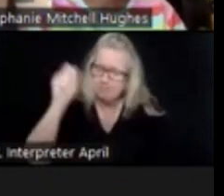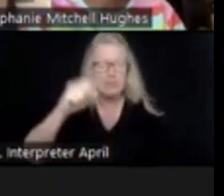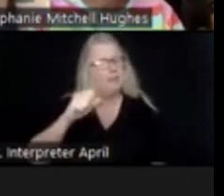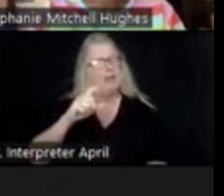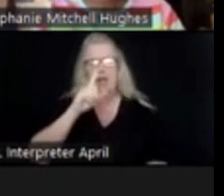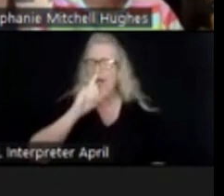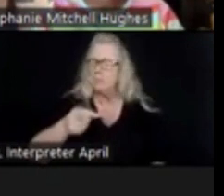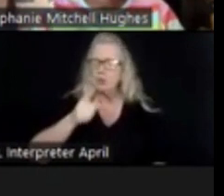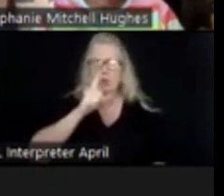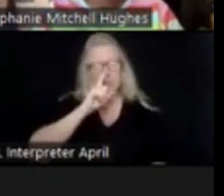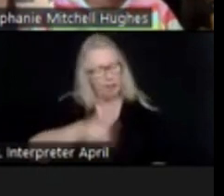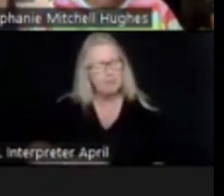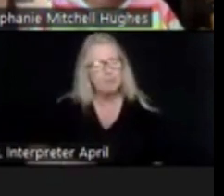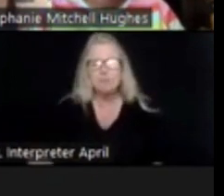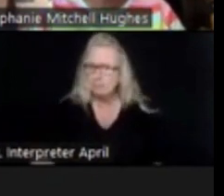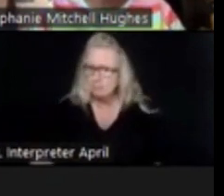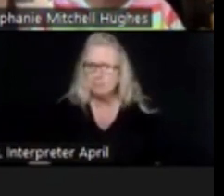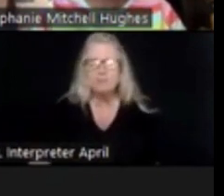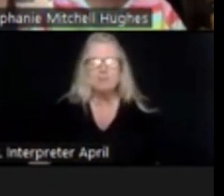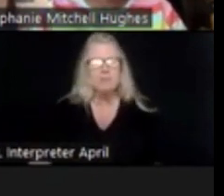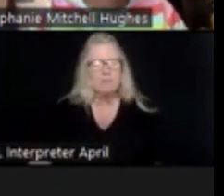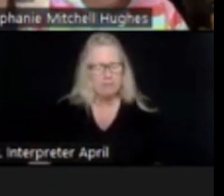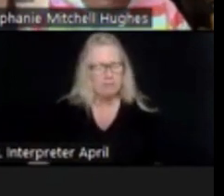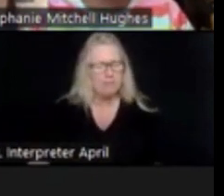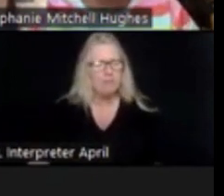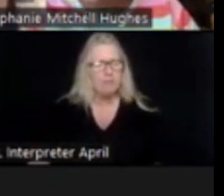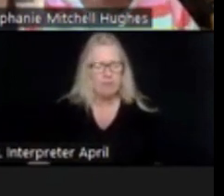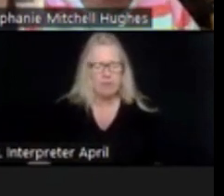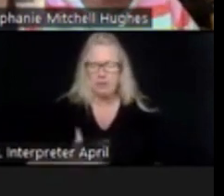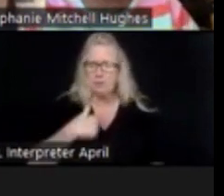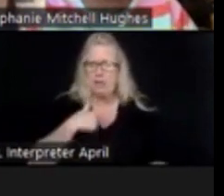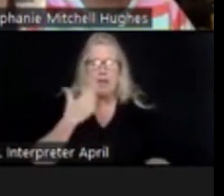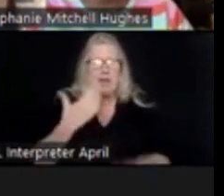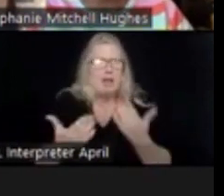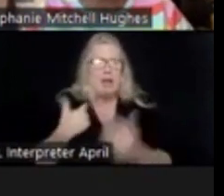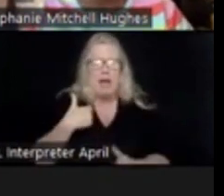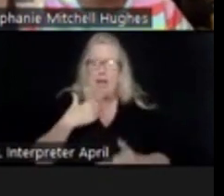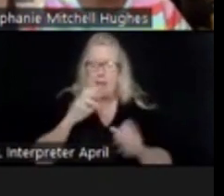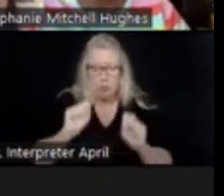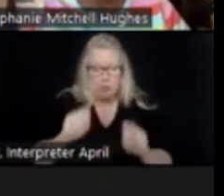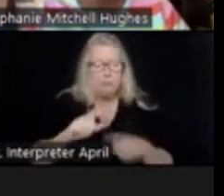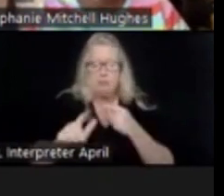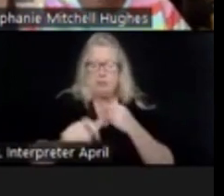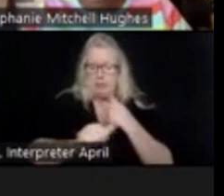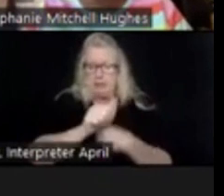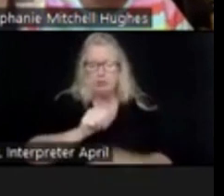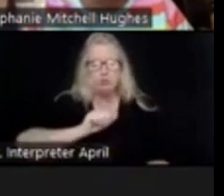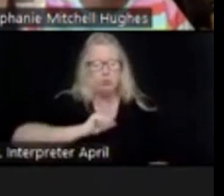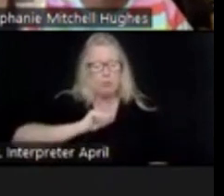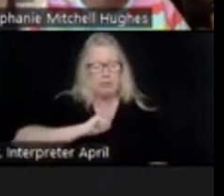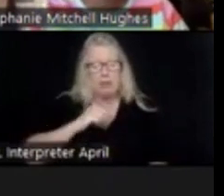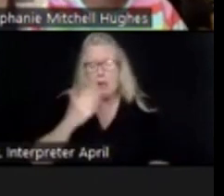ABSOLUTELY. I MAY TRULY BE A DANGER TO MYSELF. I MAY BE.